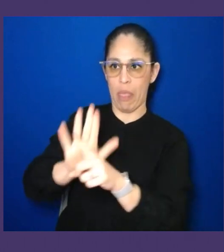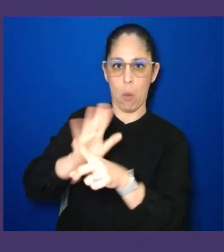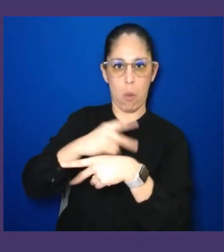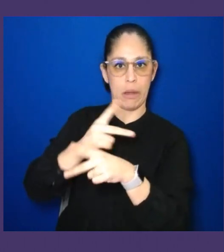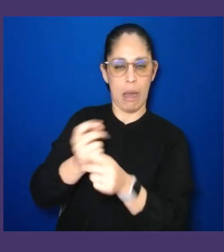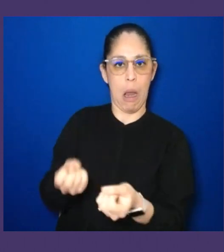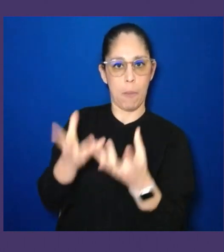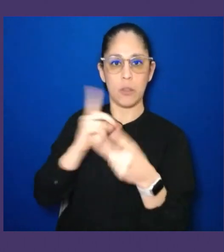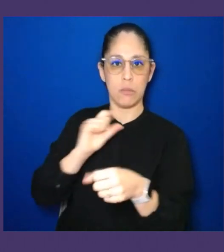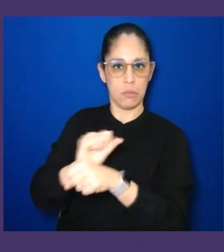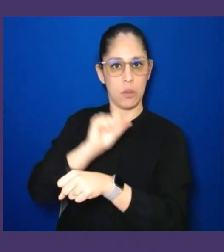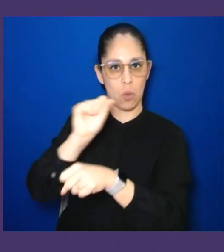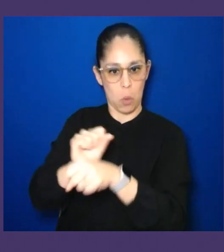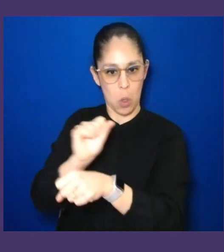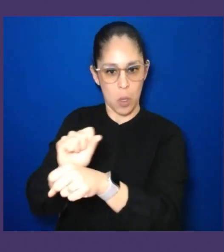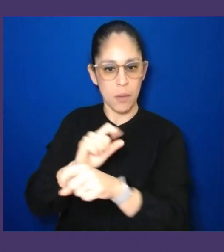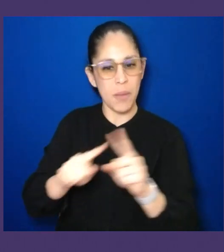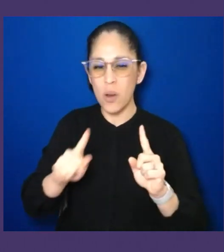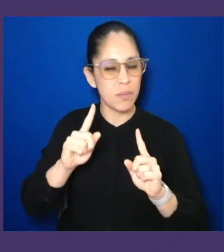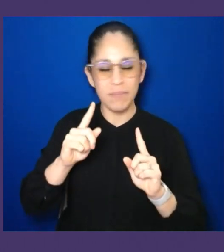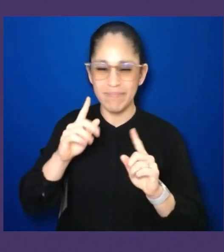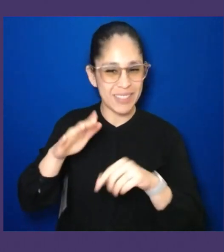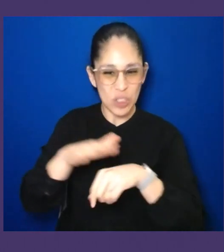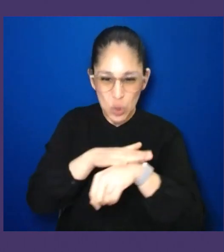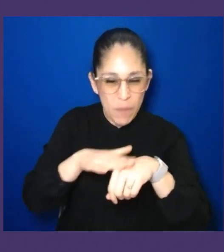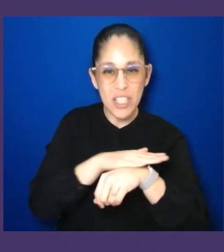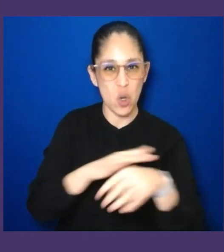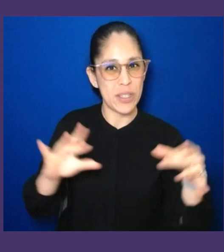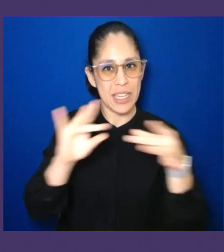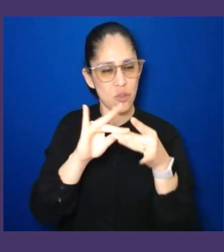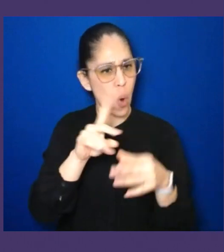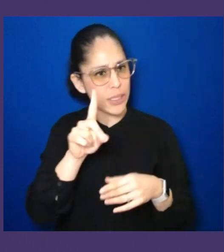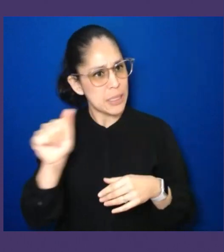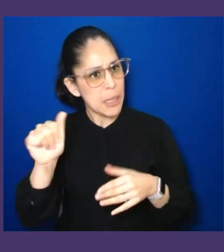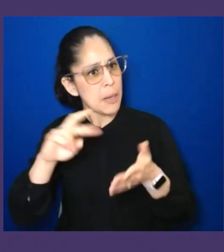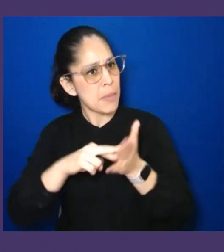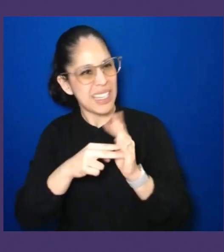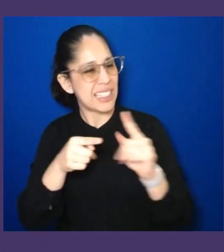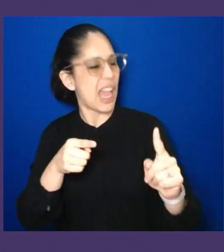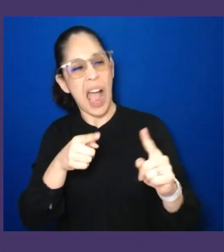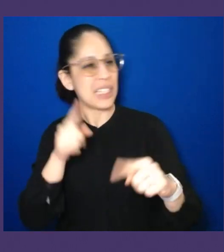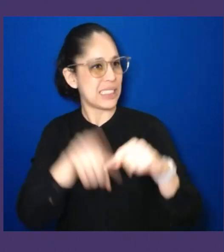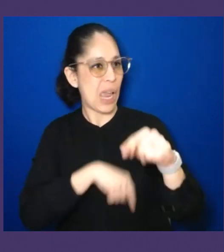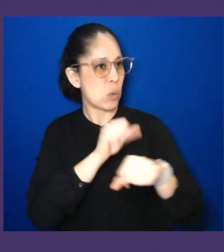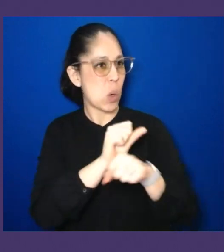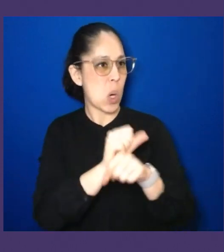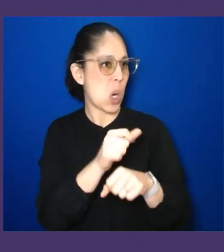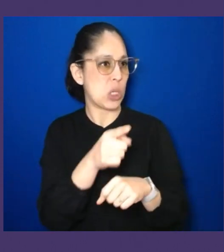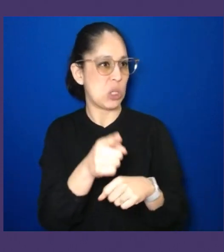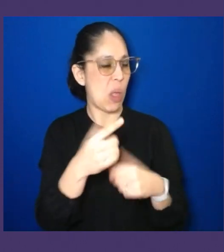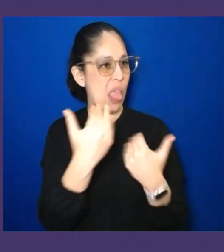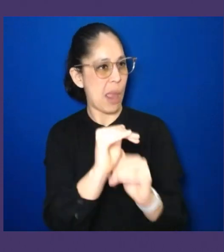have between disability and not being capable of work. We can also get at that from the corporate perspective by